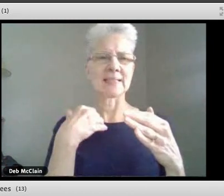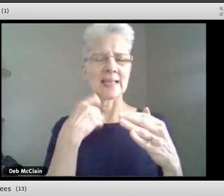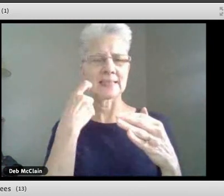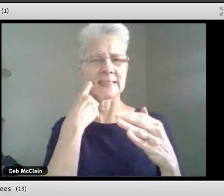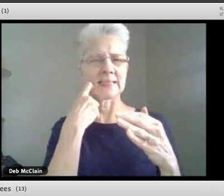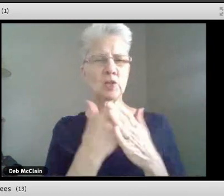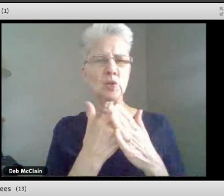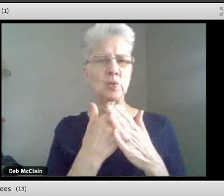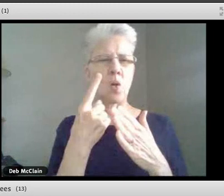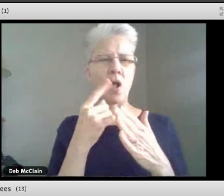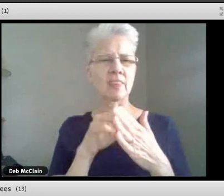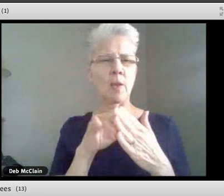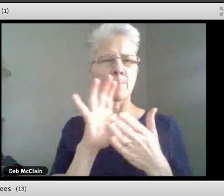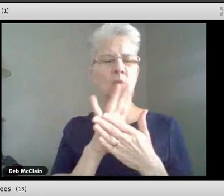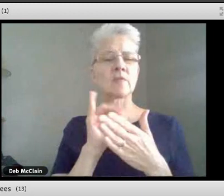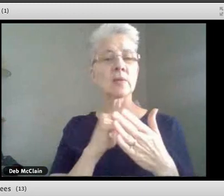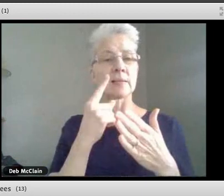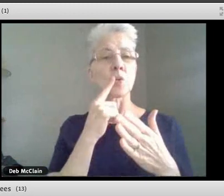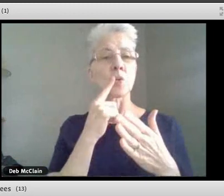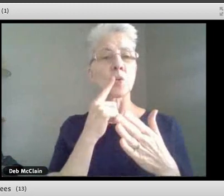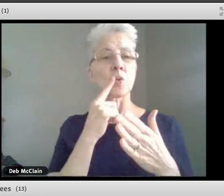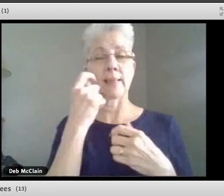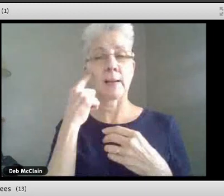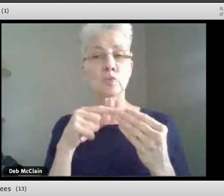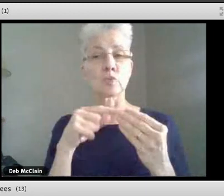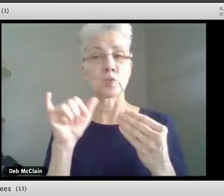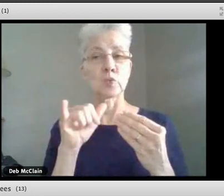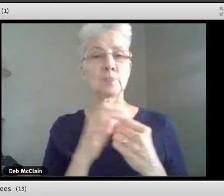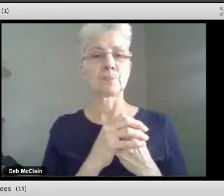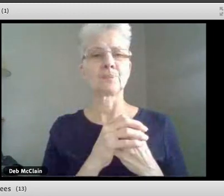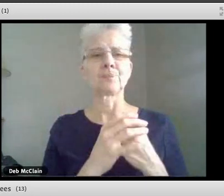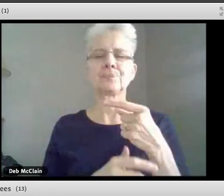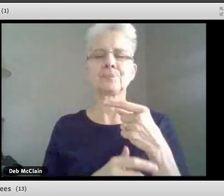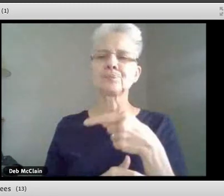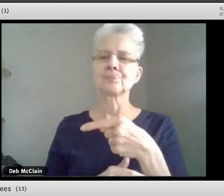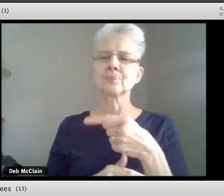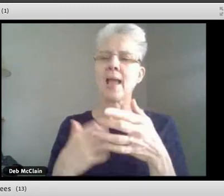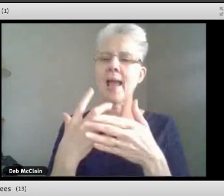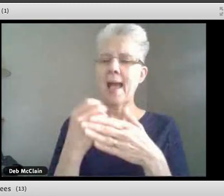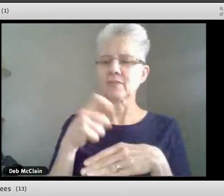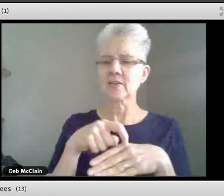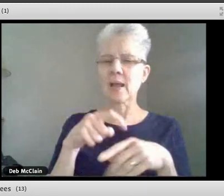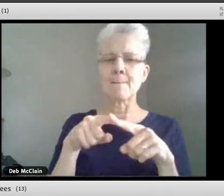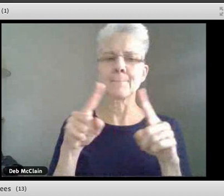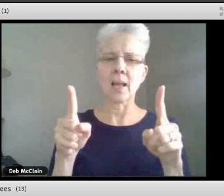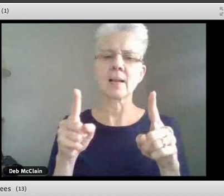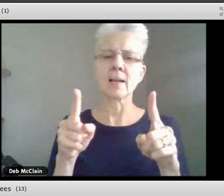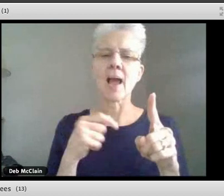And then, we're out of time, but I would say, you know, look at some of these homework activities.